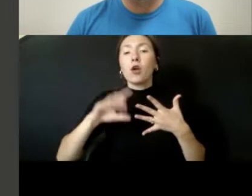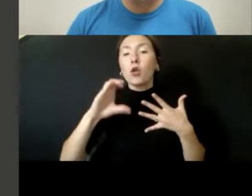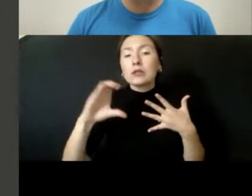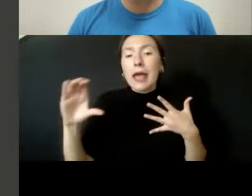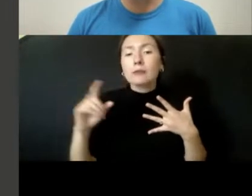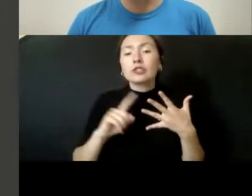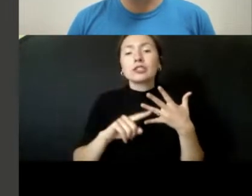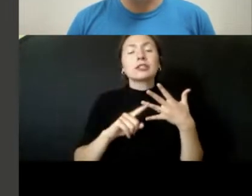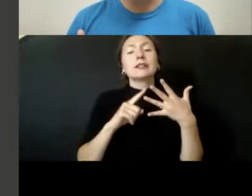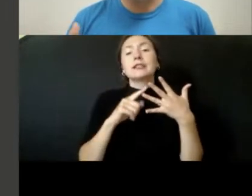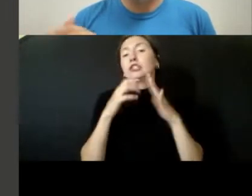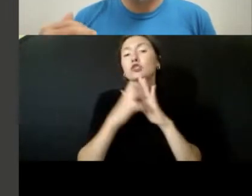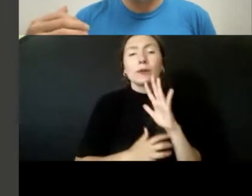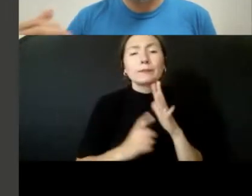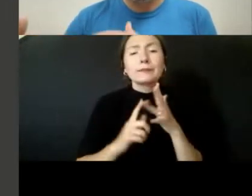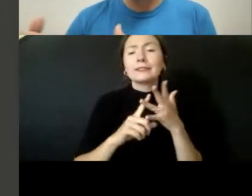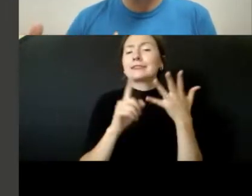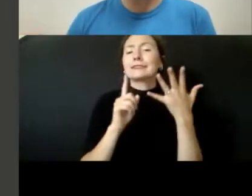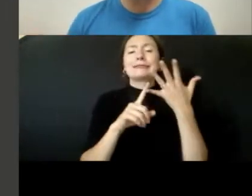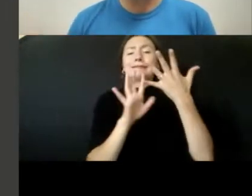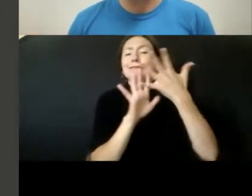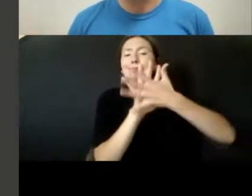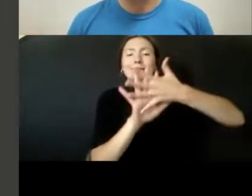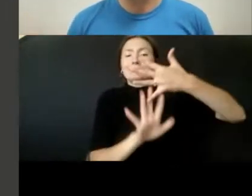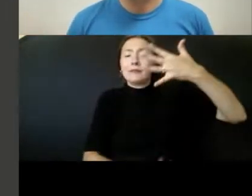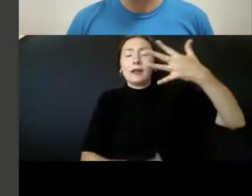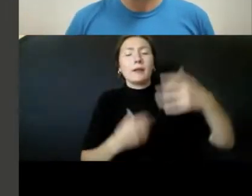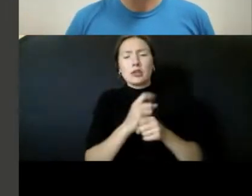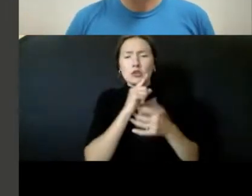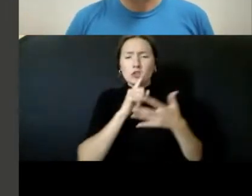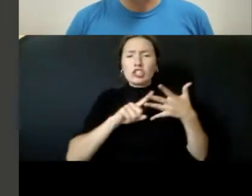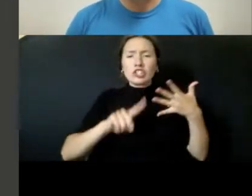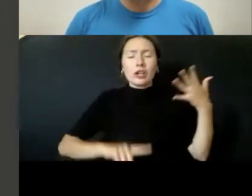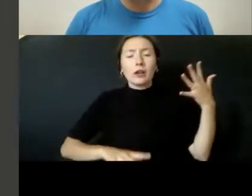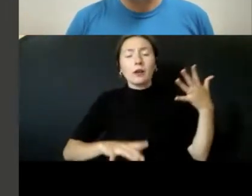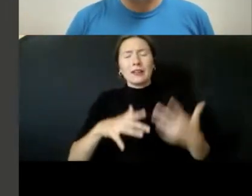making sure that you're checking all these things but define them for you for your organization and